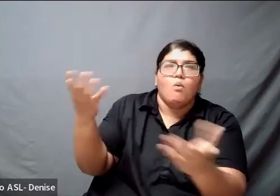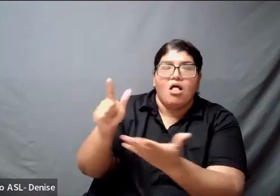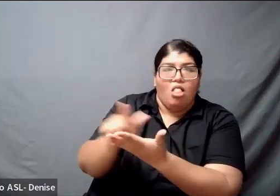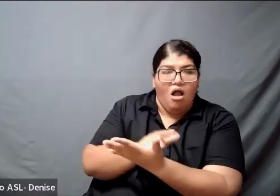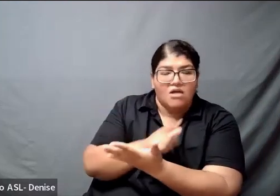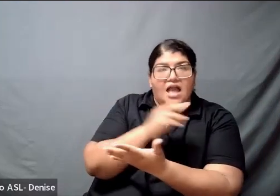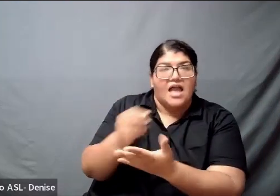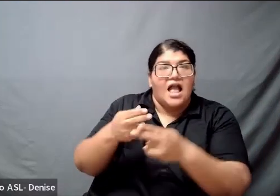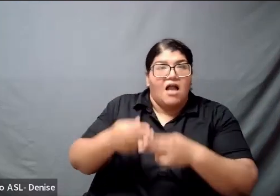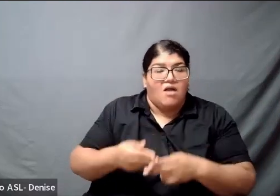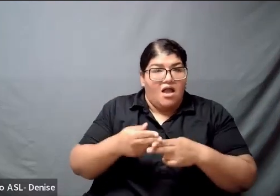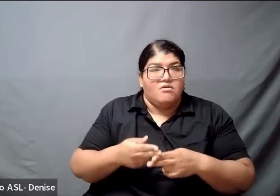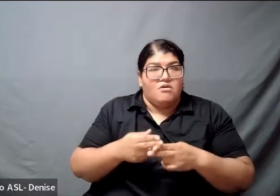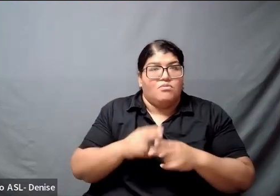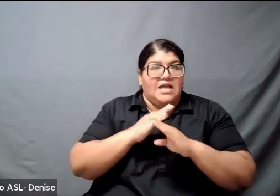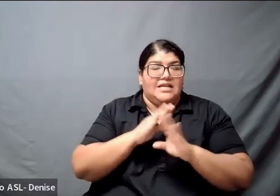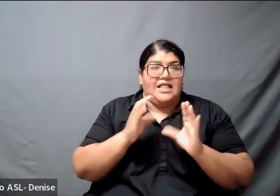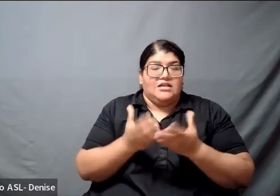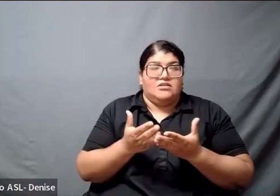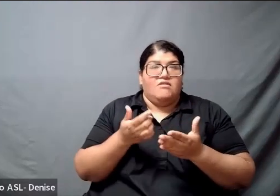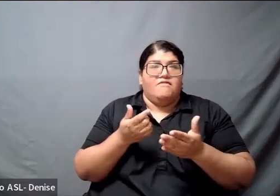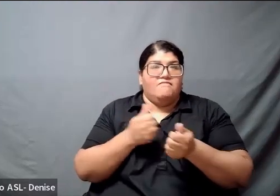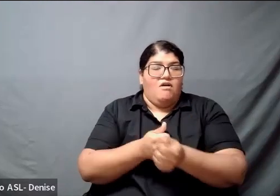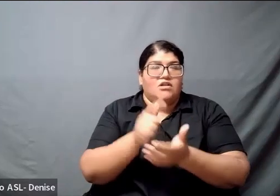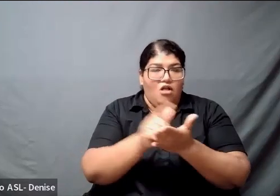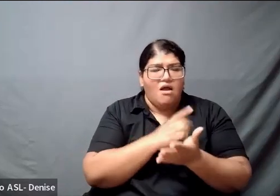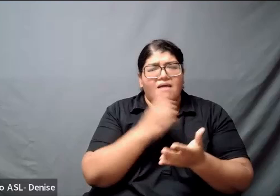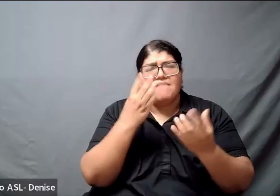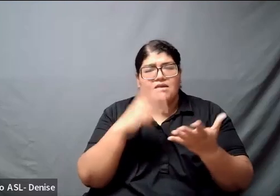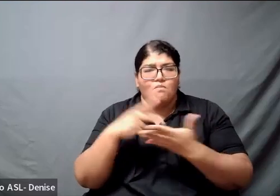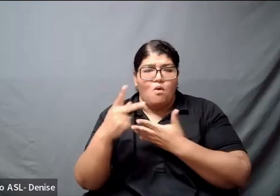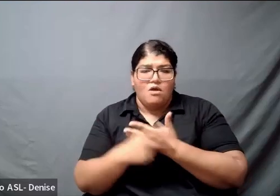the law and lots of other programming, especially our virtual events series,